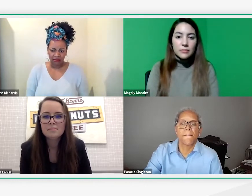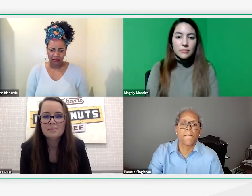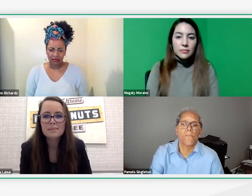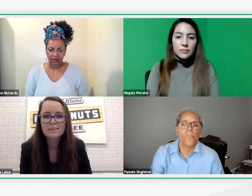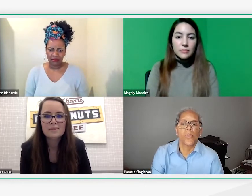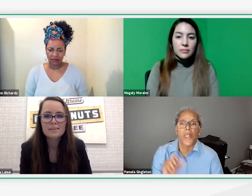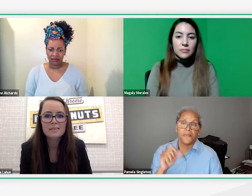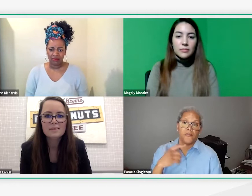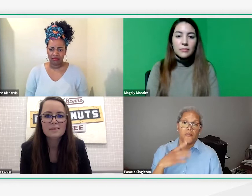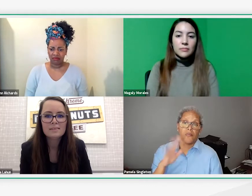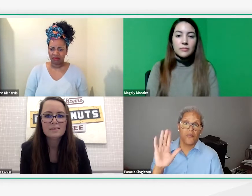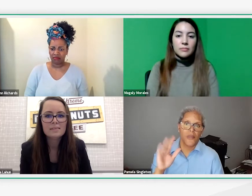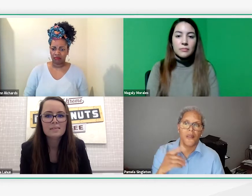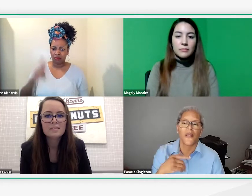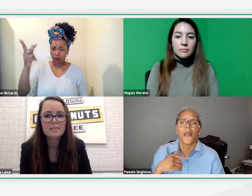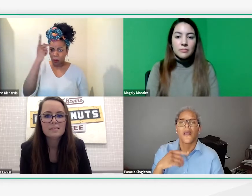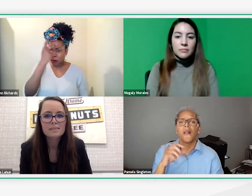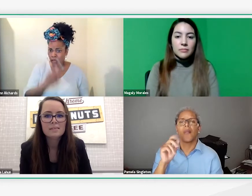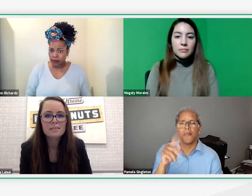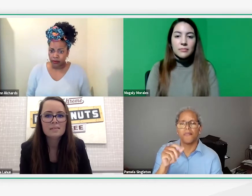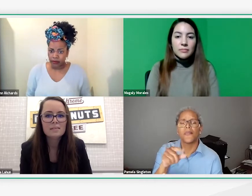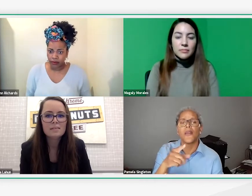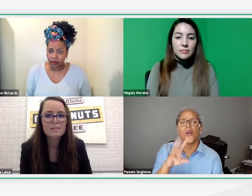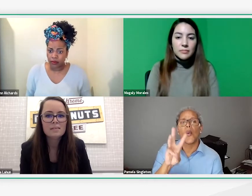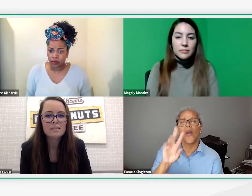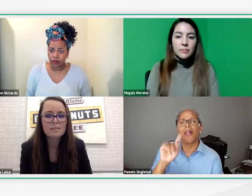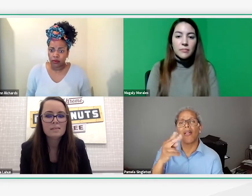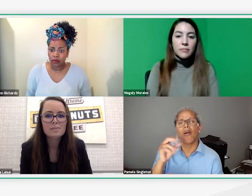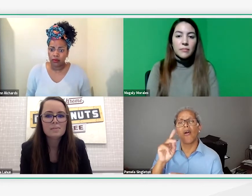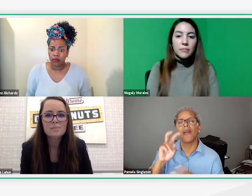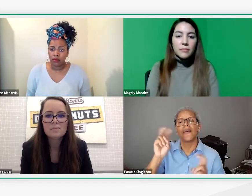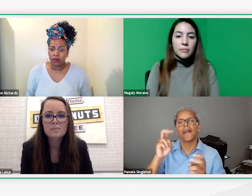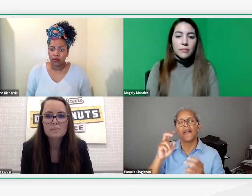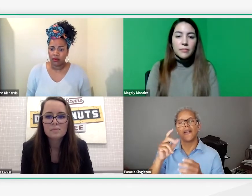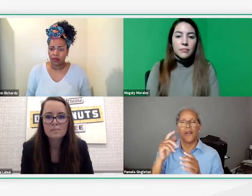Can any of you answer that question for us? >>PAMELA SINGLETON: Sure, I'll answer.